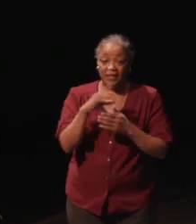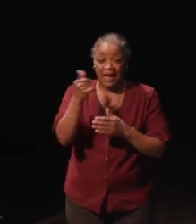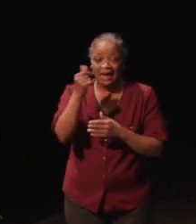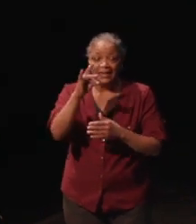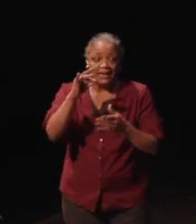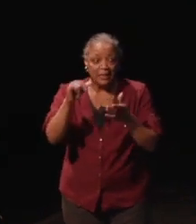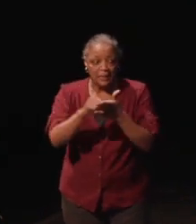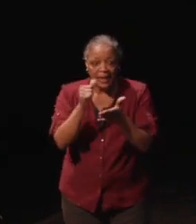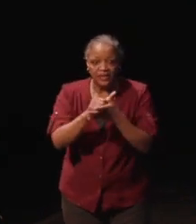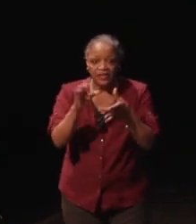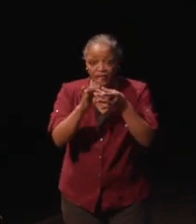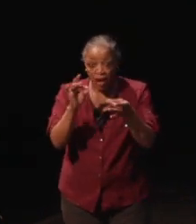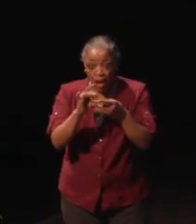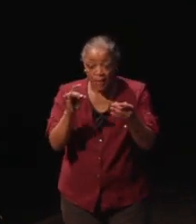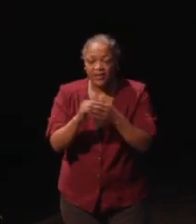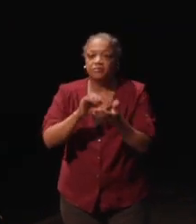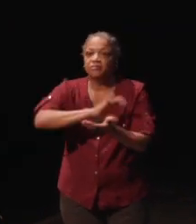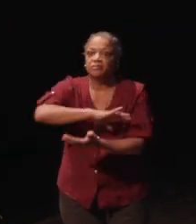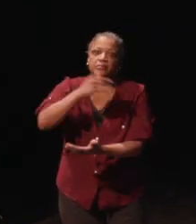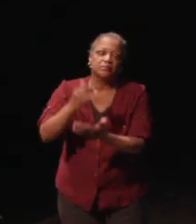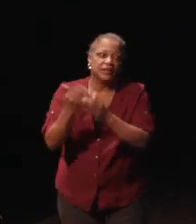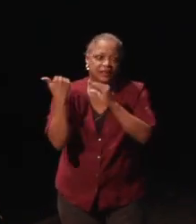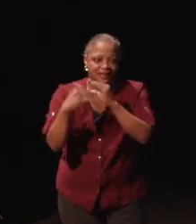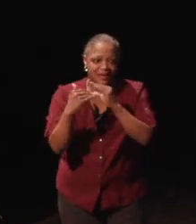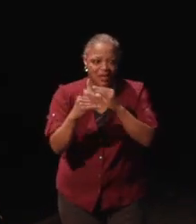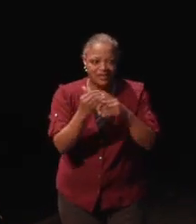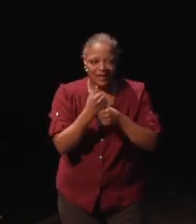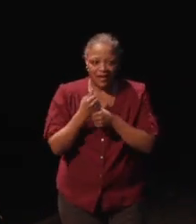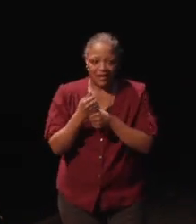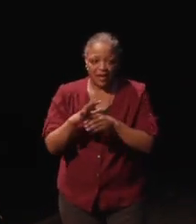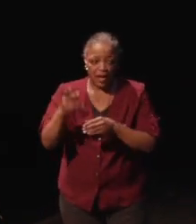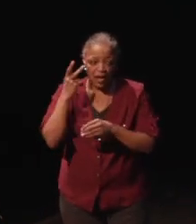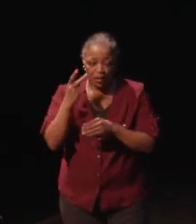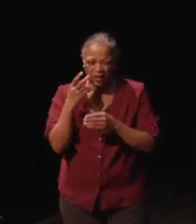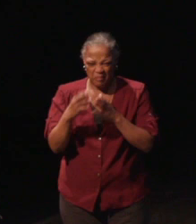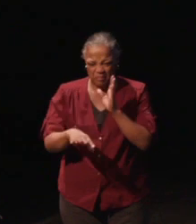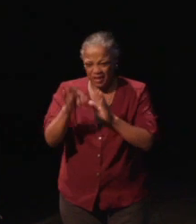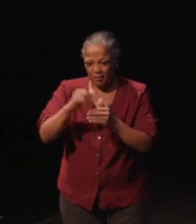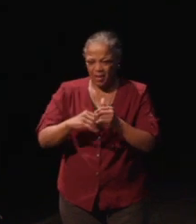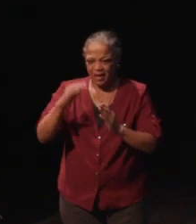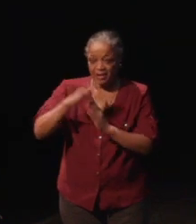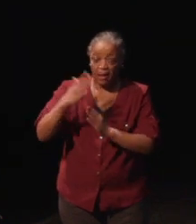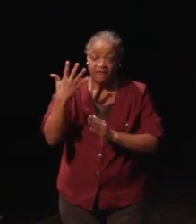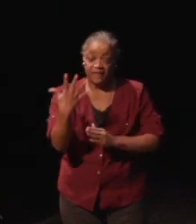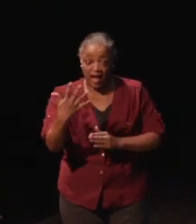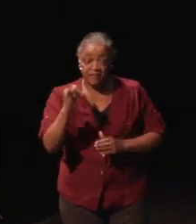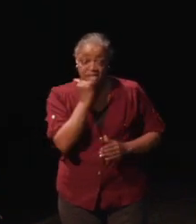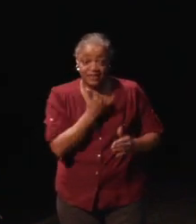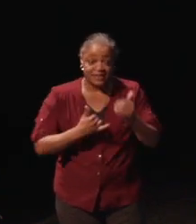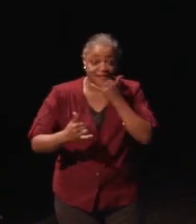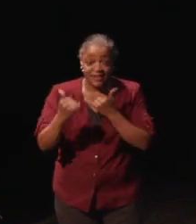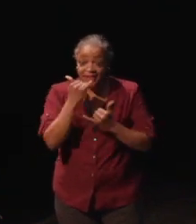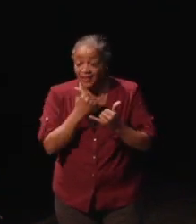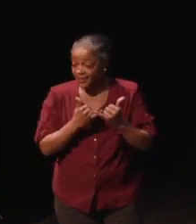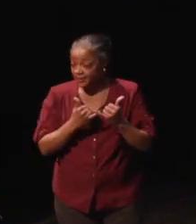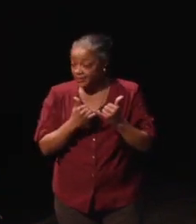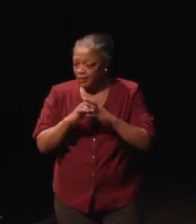the tons of email I got and all the other forums, I sort of picked my top five mistakes and top five lessons learned and how to avoid